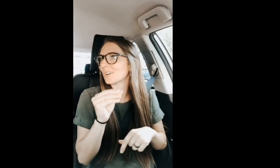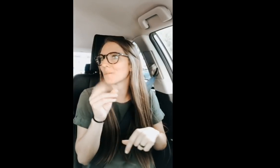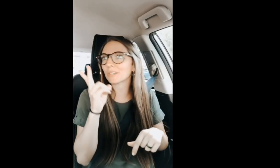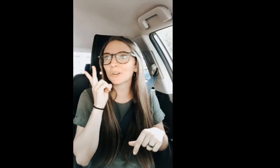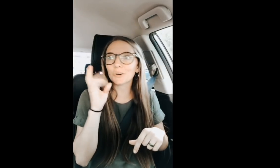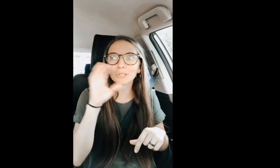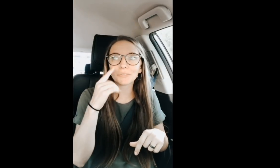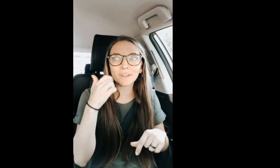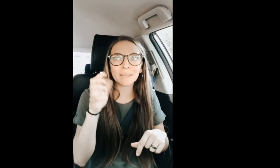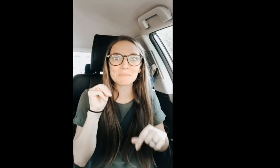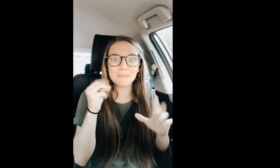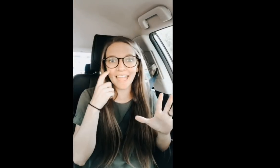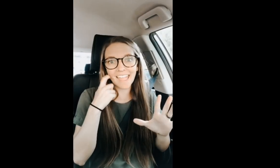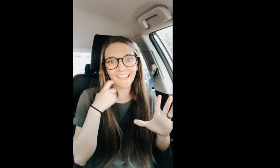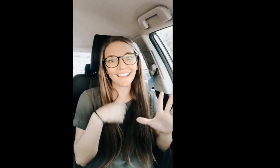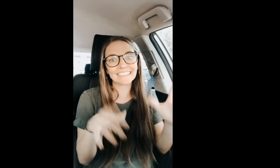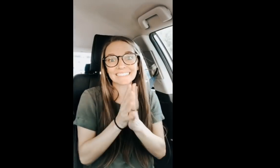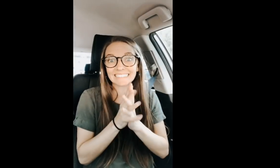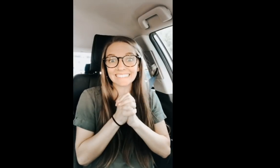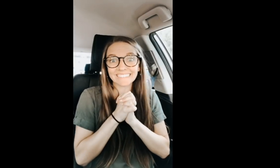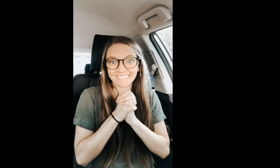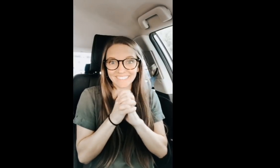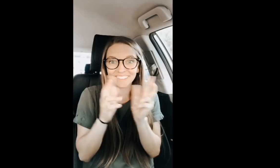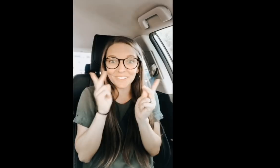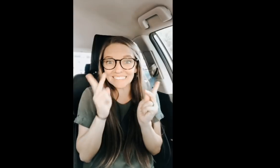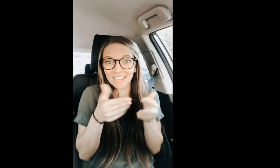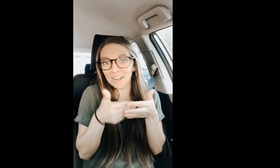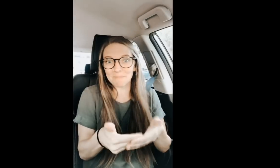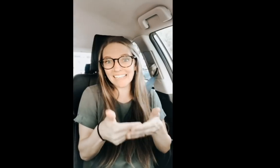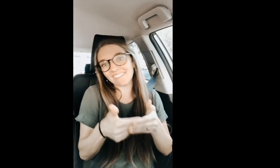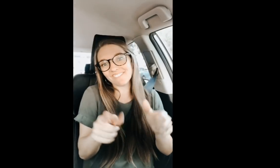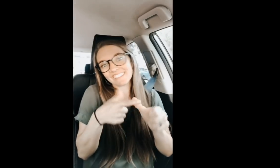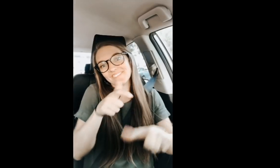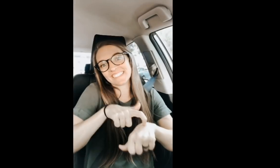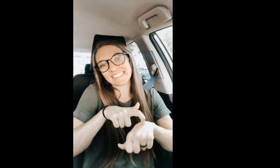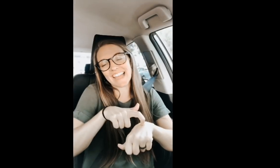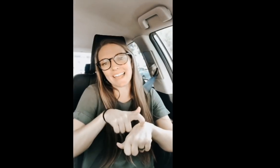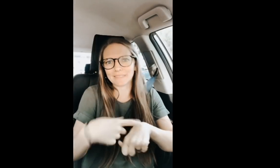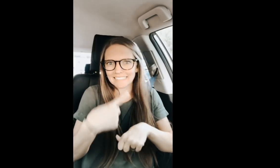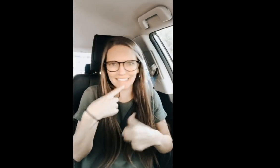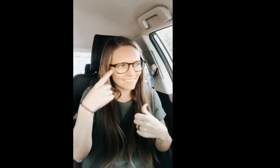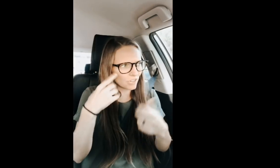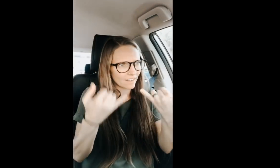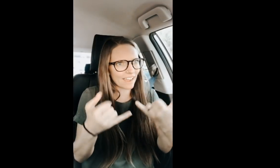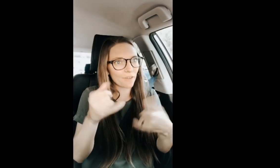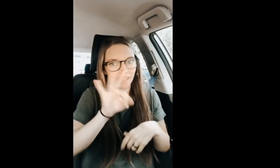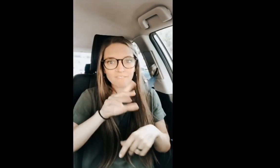So now I need to go look for him. We get to the our baby for the first time!